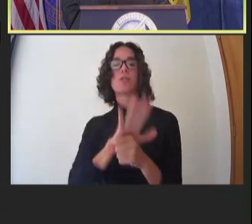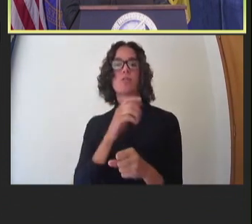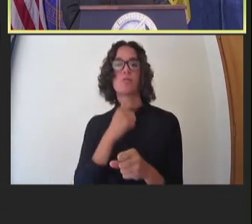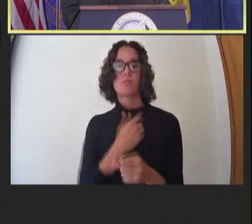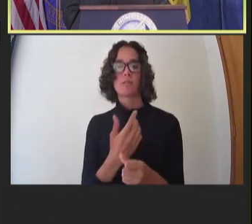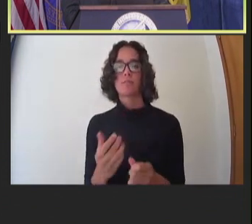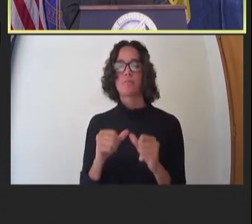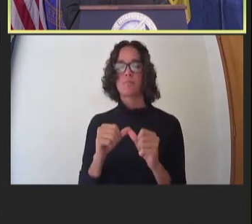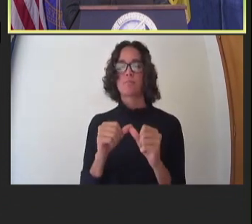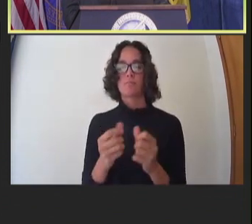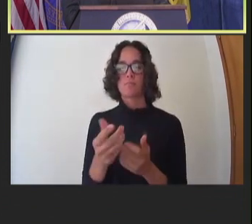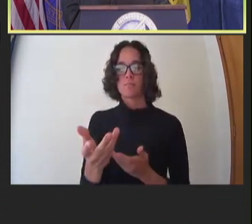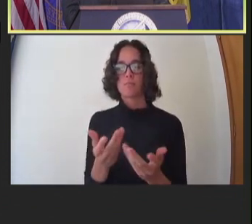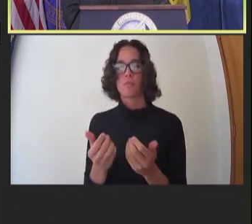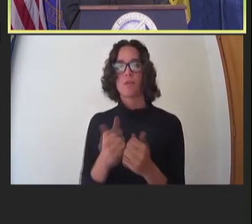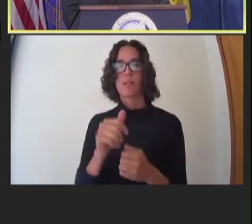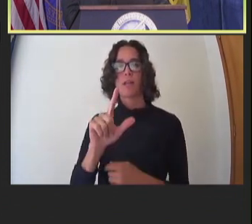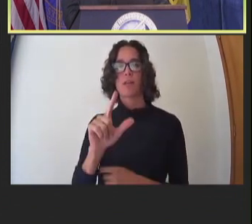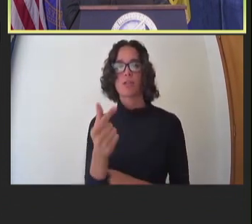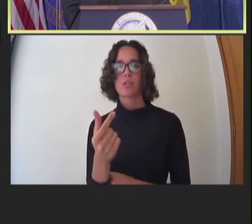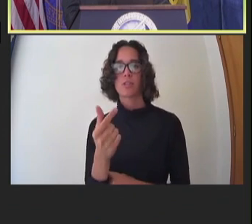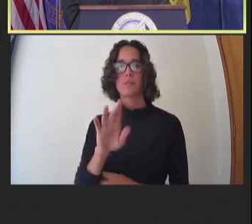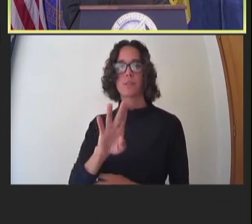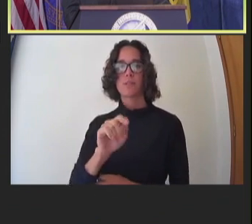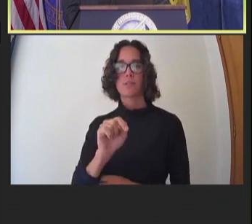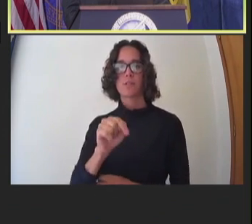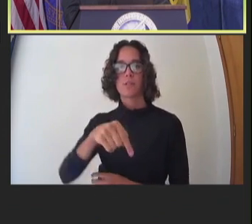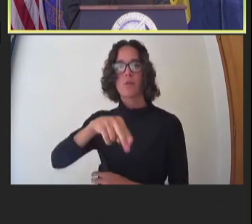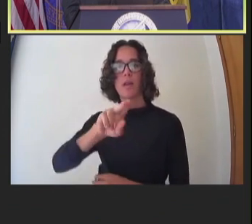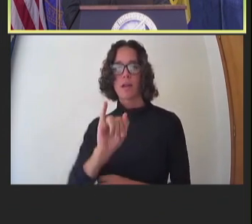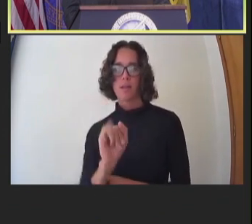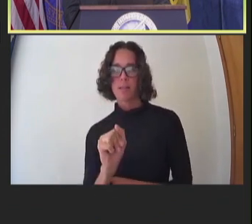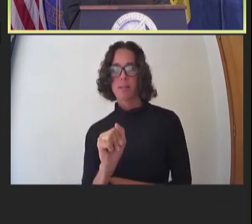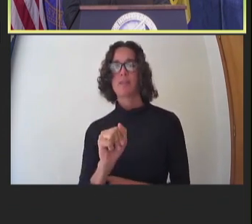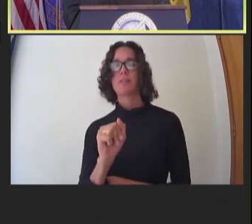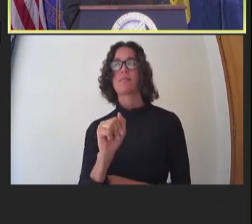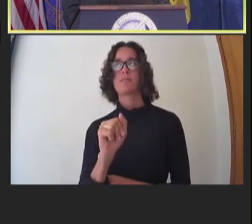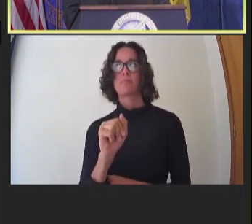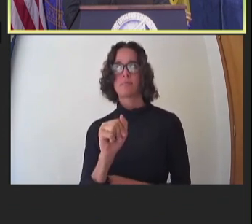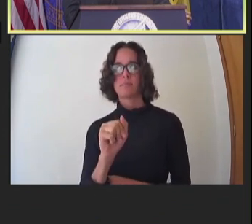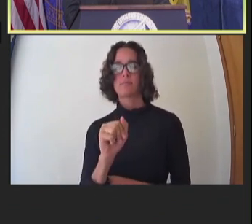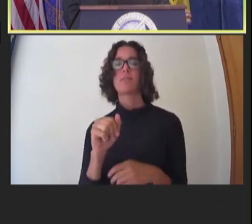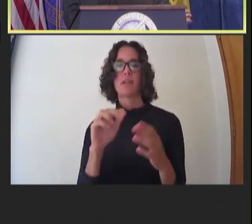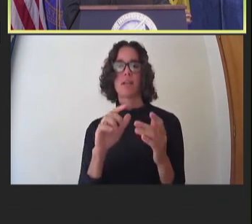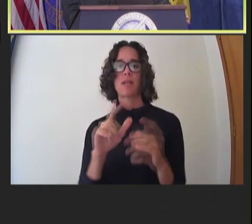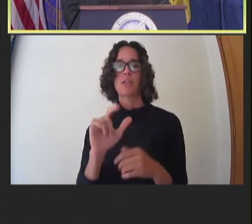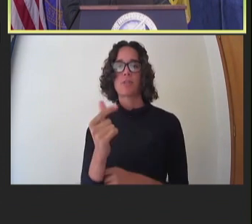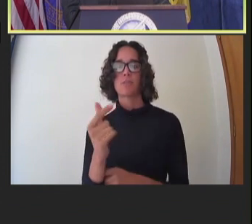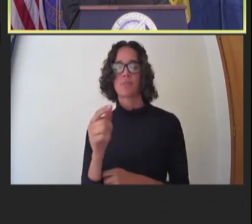communities, especially persons of color, for mpox vaccinations as we move closer to mpox